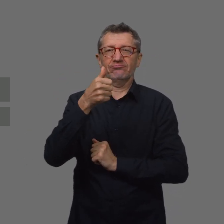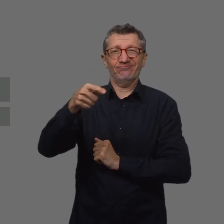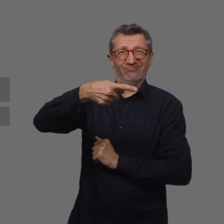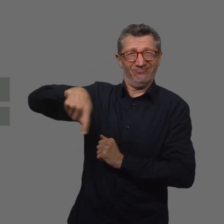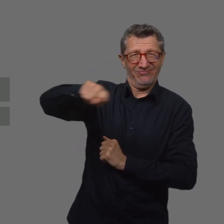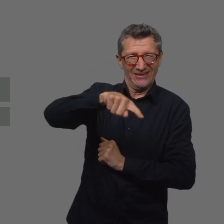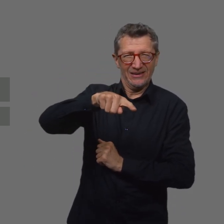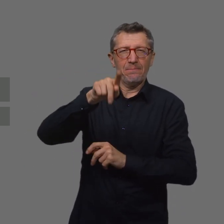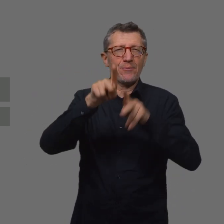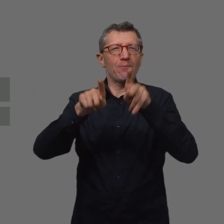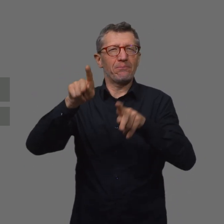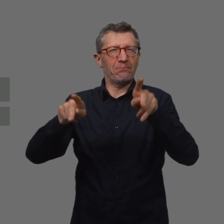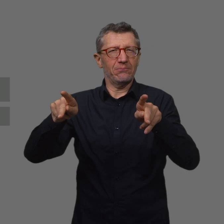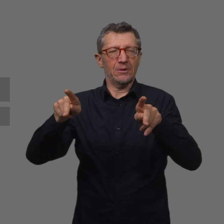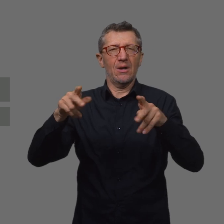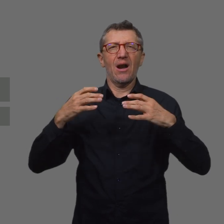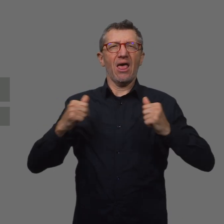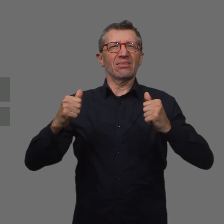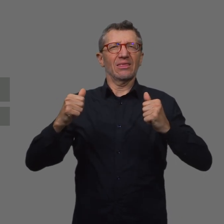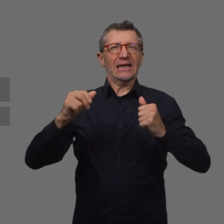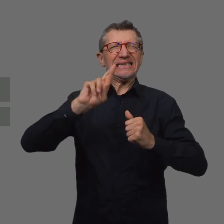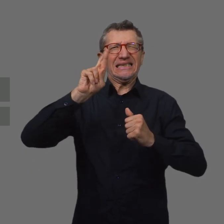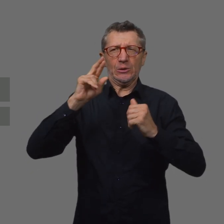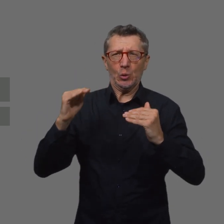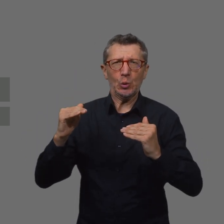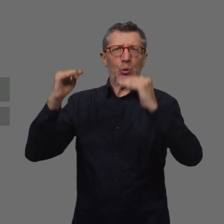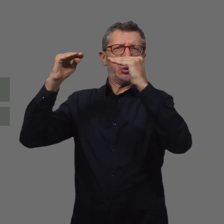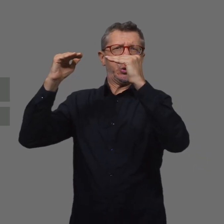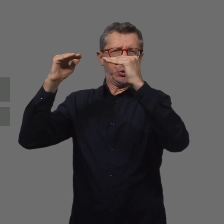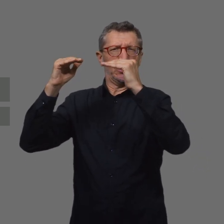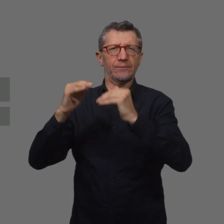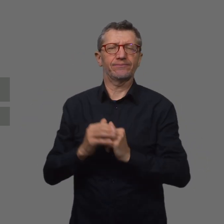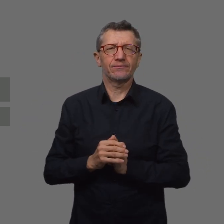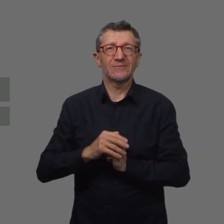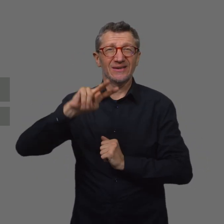Target group 1: People at especially high risk